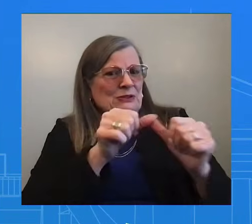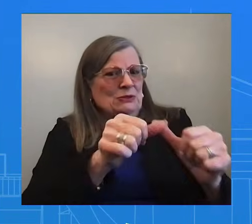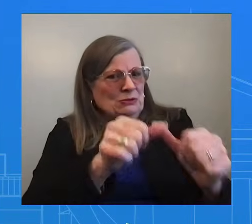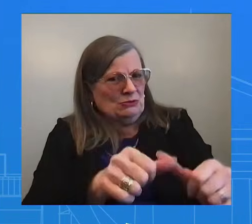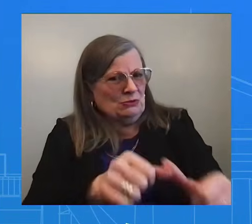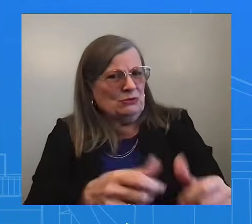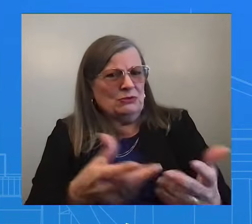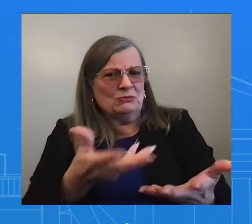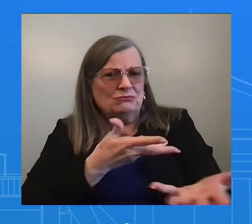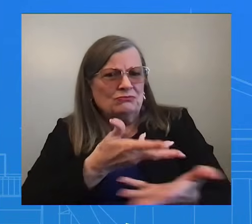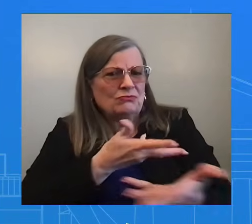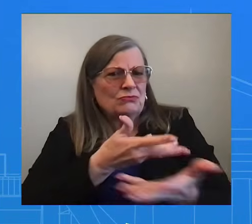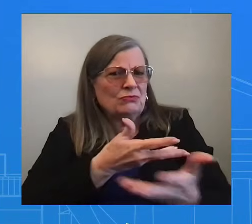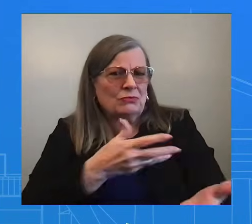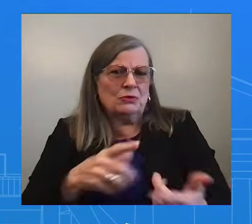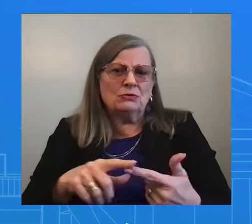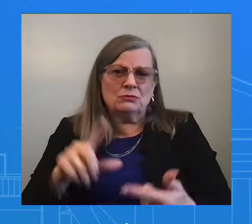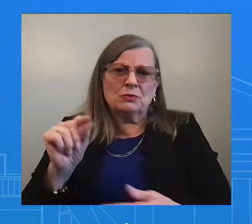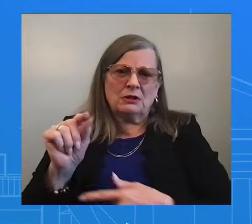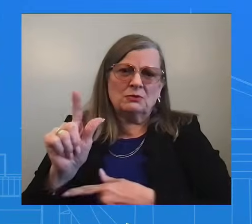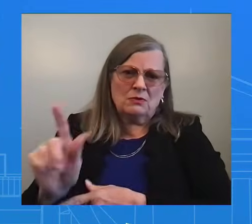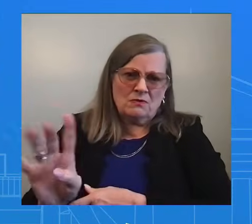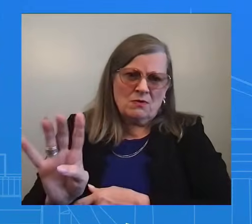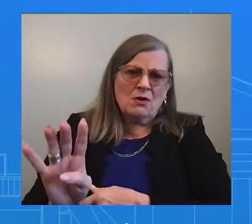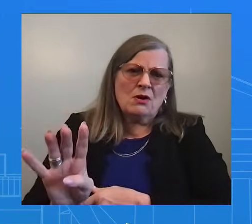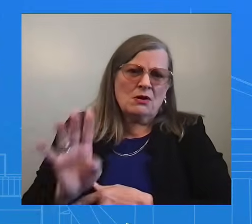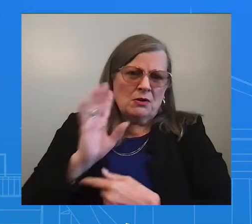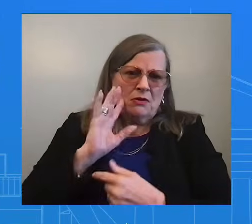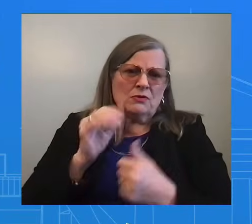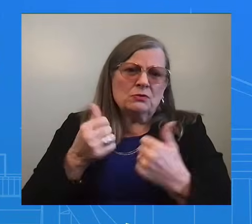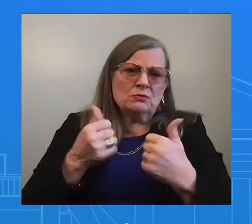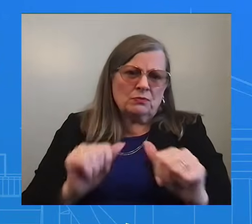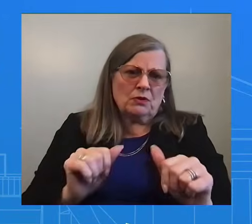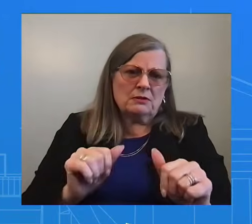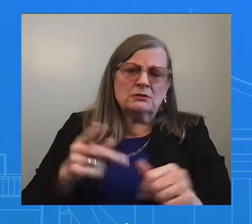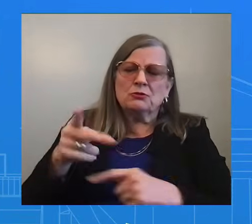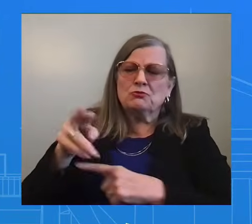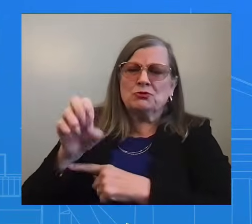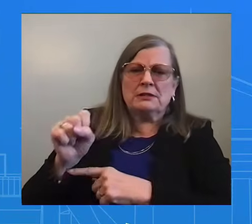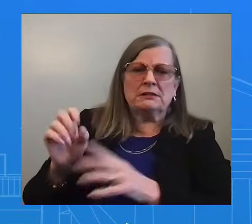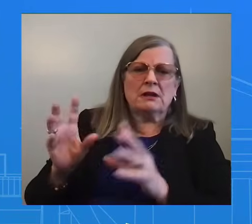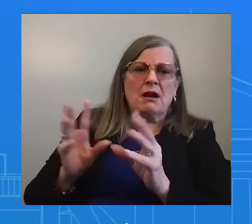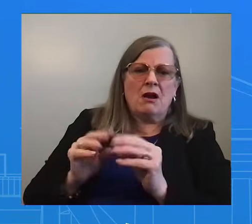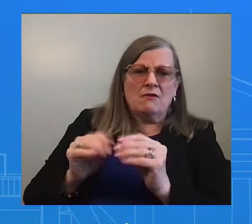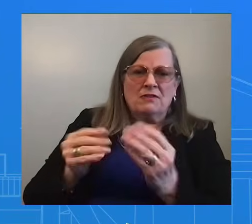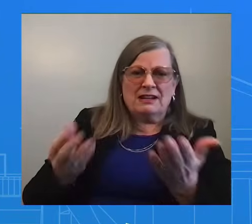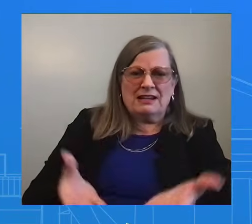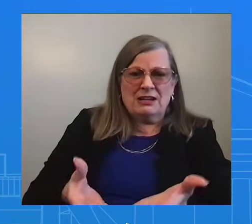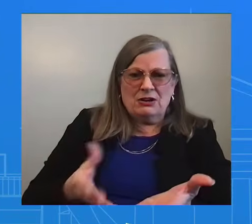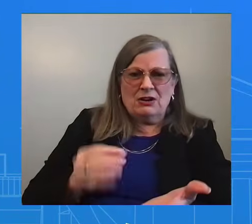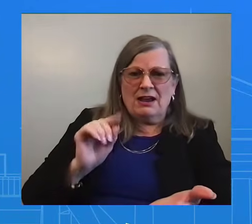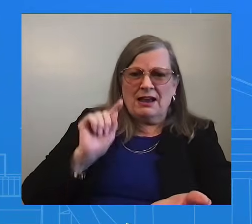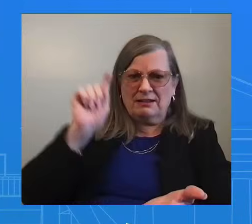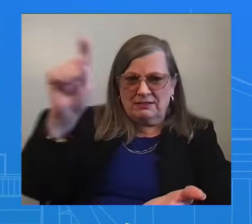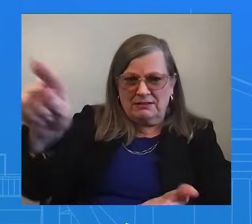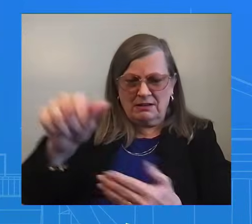abroad and at home. The Press: I'm sorry, you -- could you just ta- -- you mentioned that you do as many as possible. Is -- what's the President --